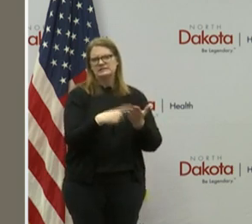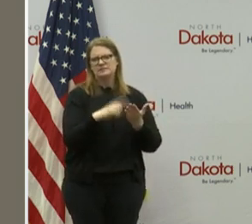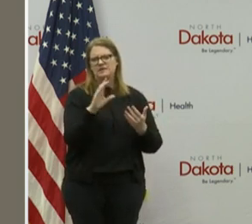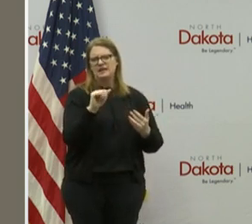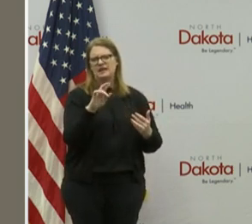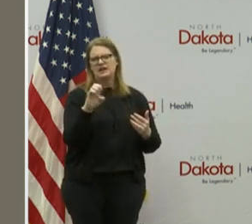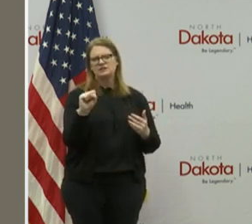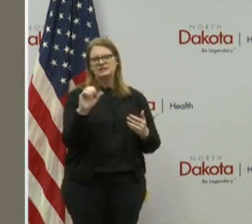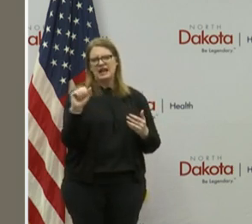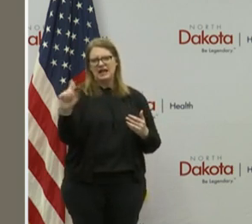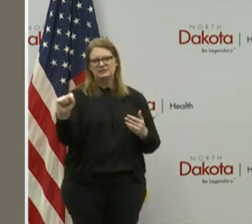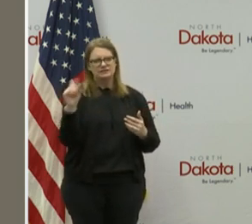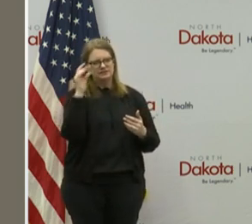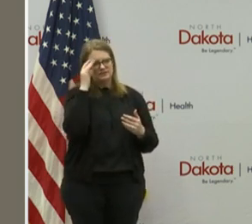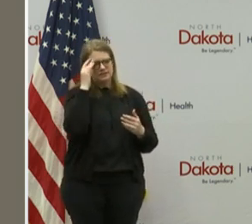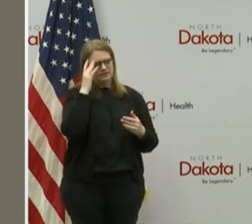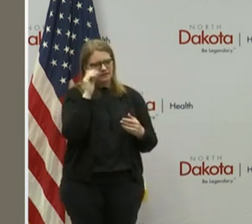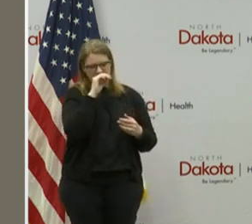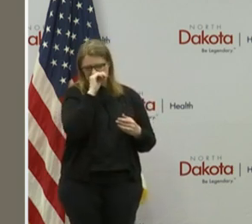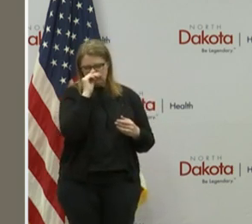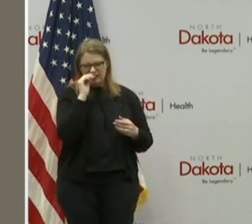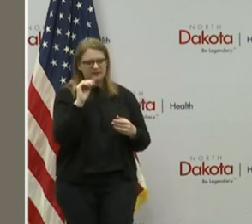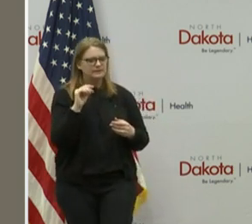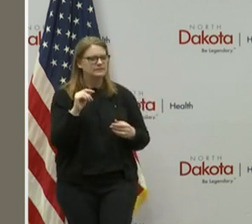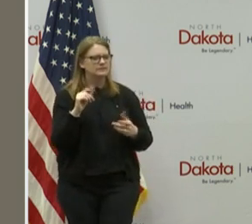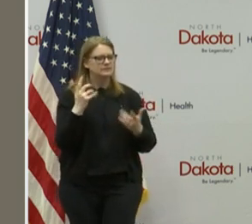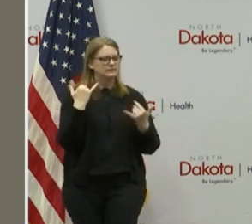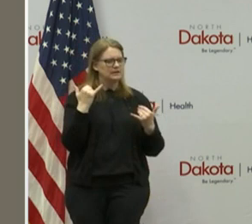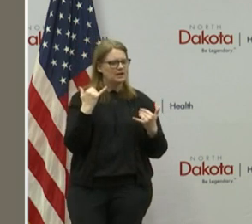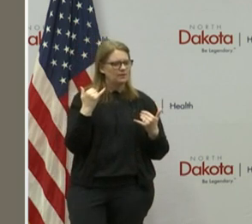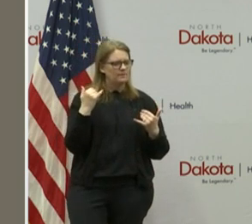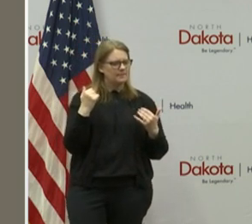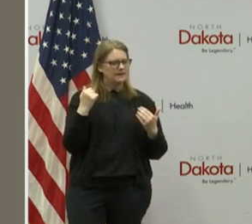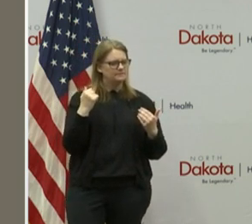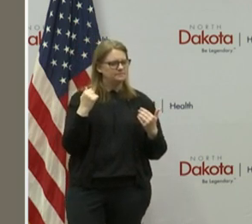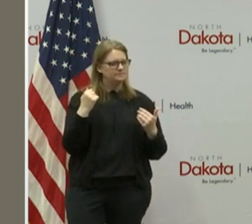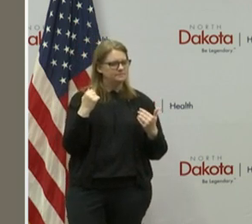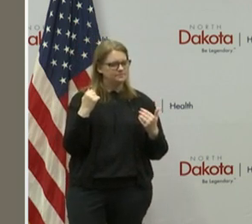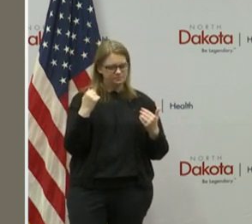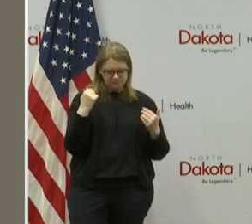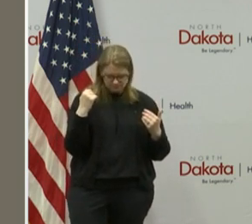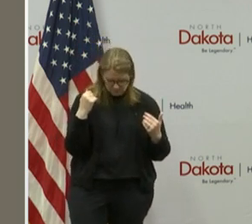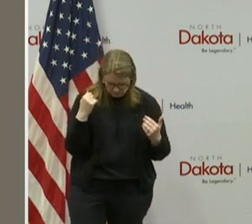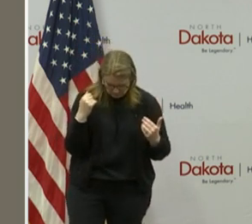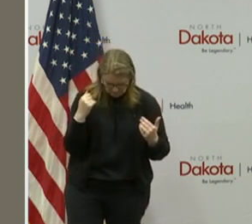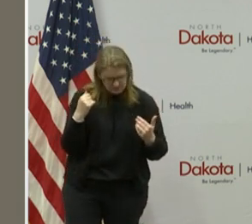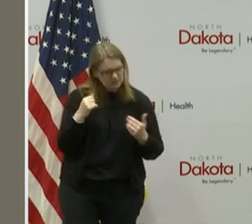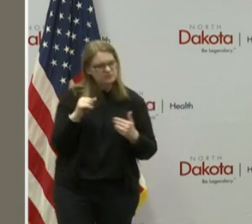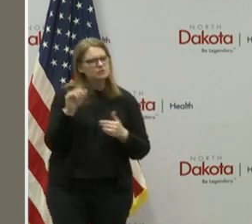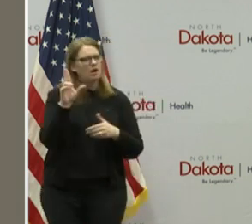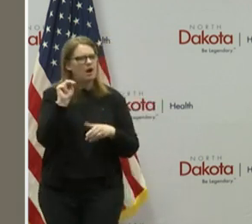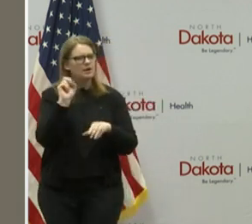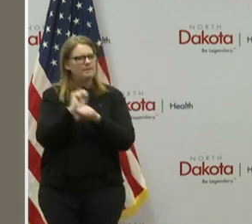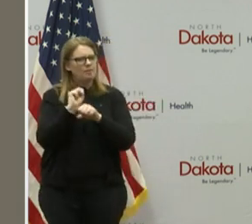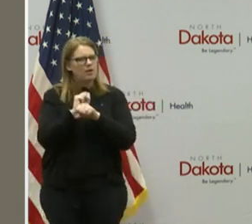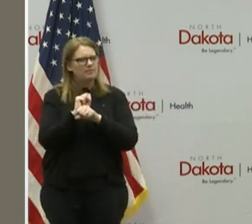WE ARE GRATEFUL FOR THAT AND GRATEFUL TO HAVE HIM HERE TO TALK ABOUT THE CARES ACT. BEFORE HE COMES UP I WANT TO